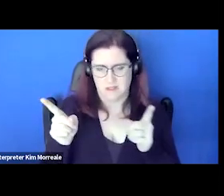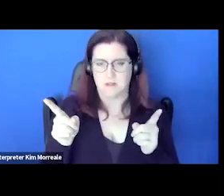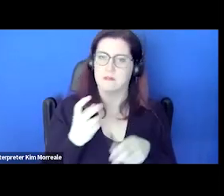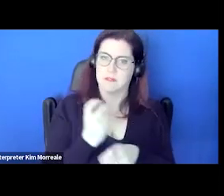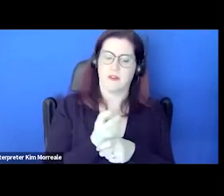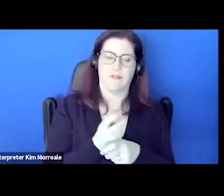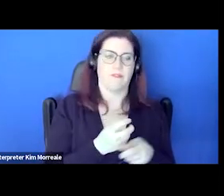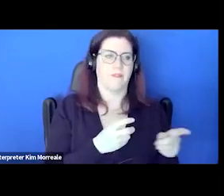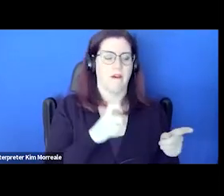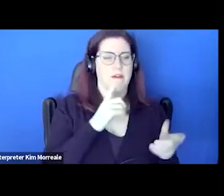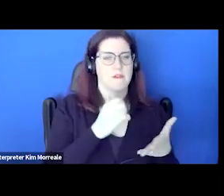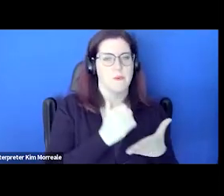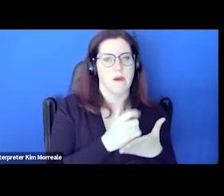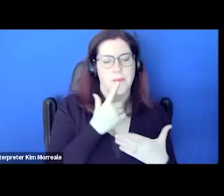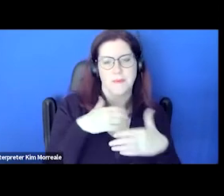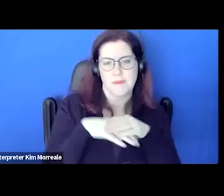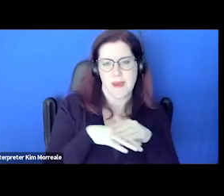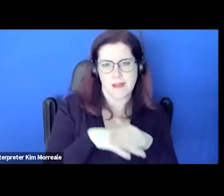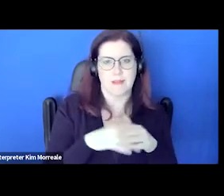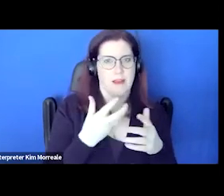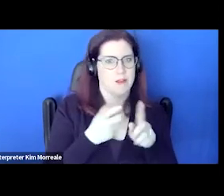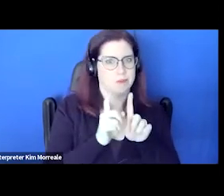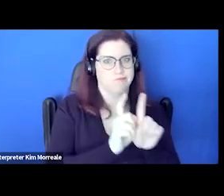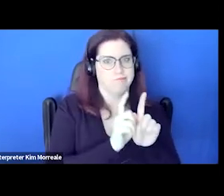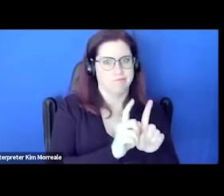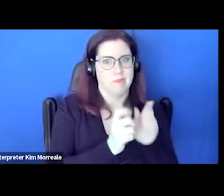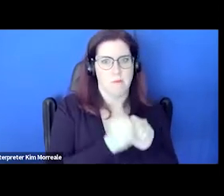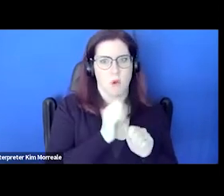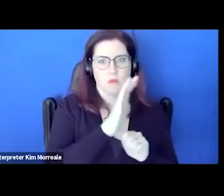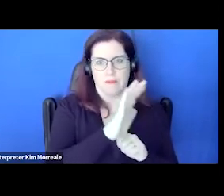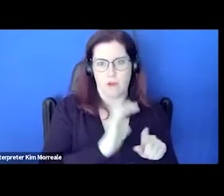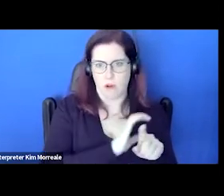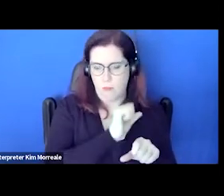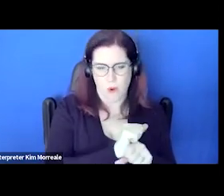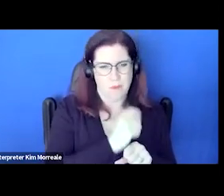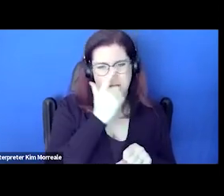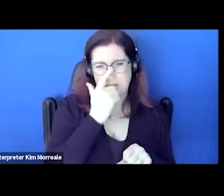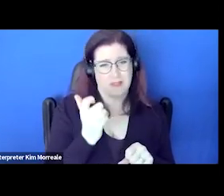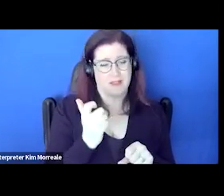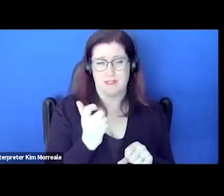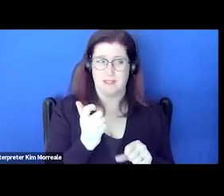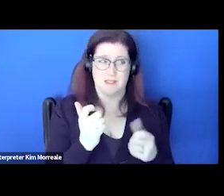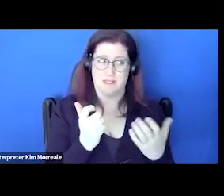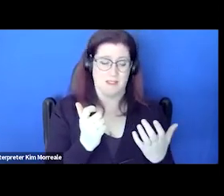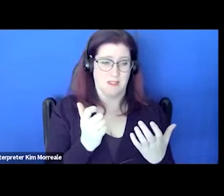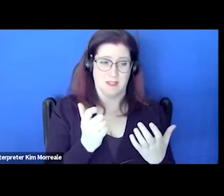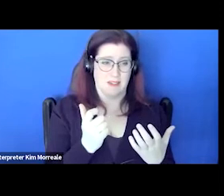and I had to go with her to most of all her appointments, because like I said, if she happened to go